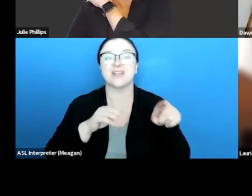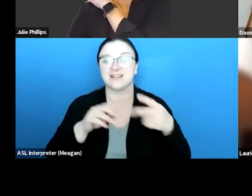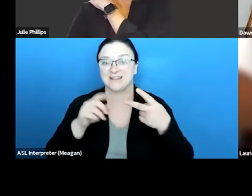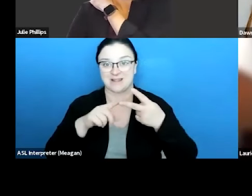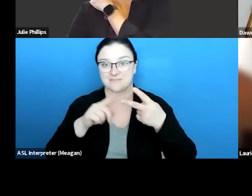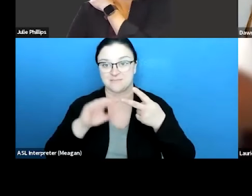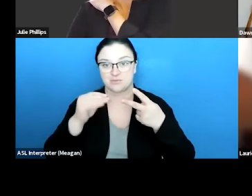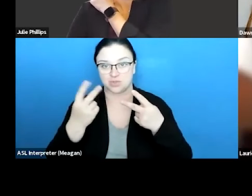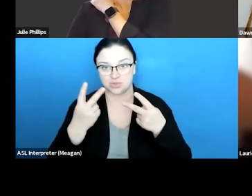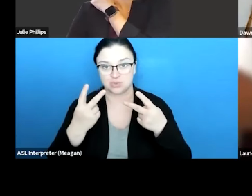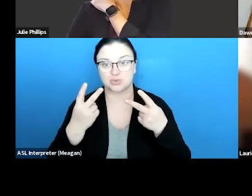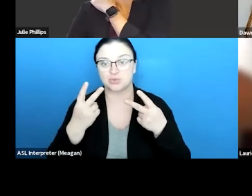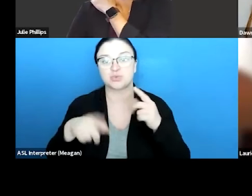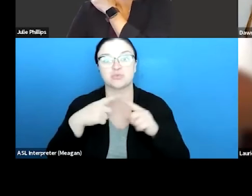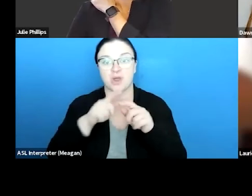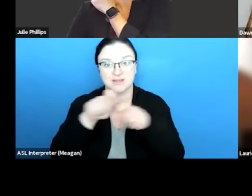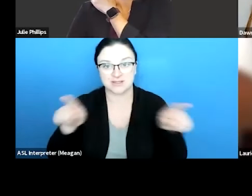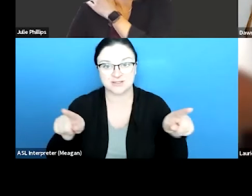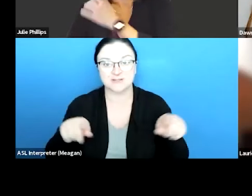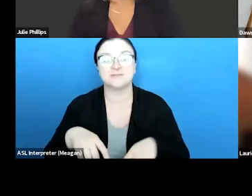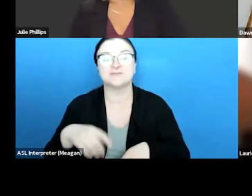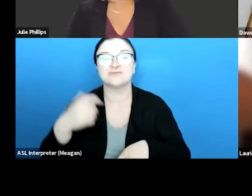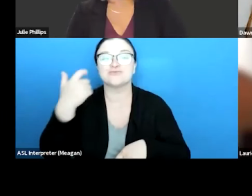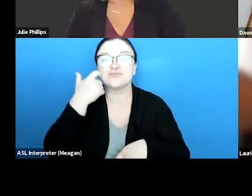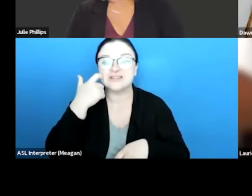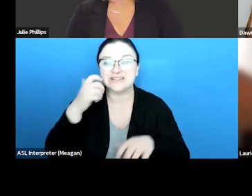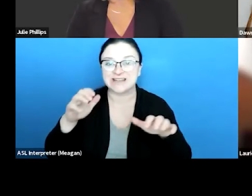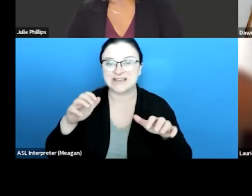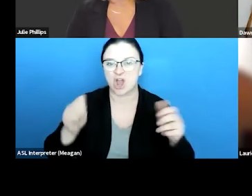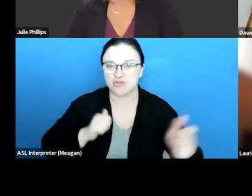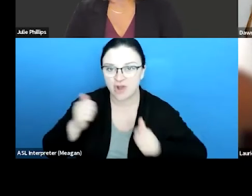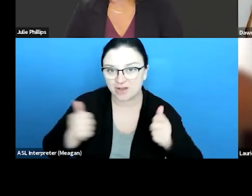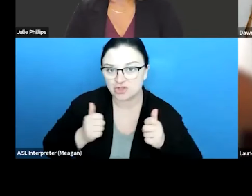there's a history of aggression, recent acts of aggression, or recent acts of self-injury.